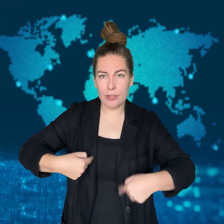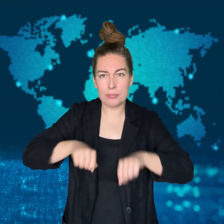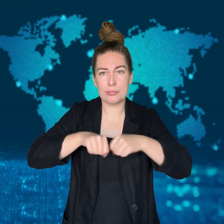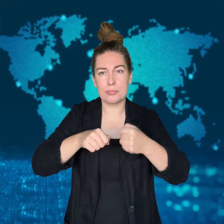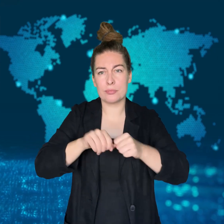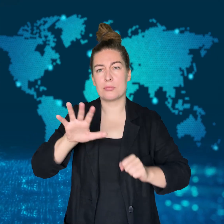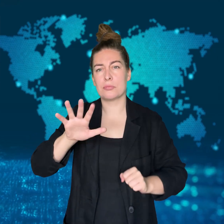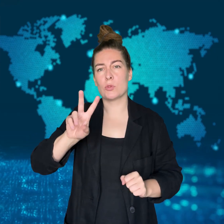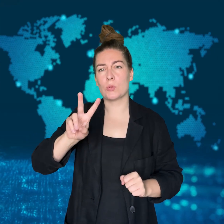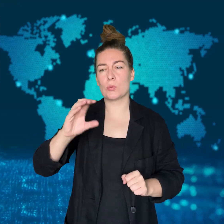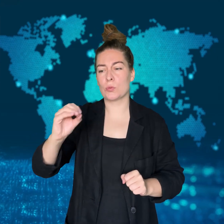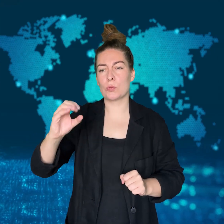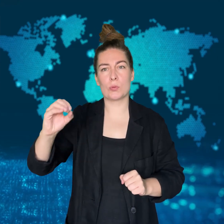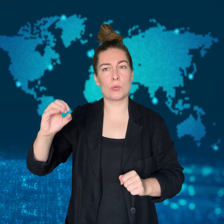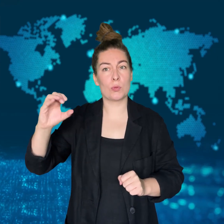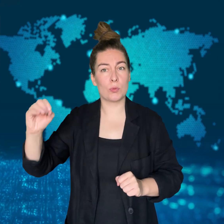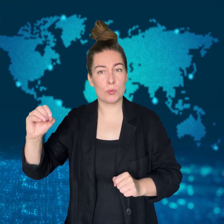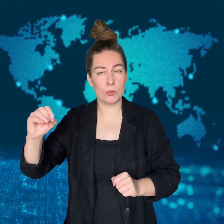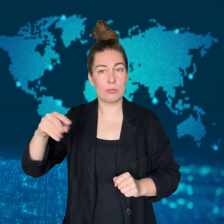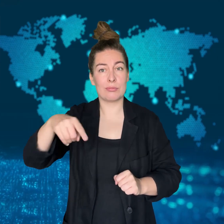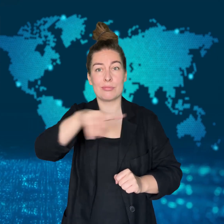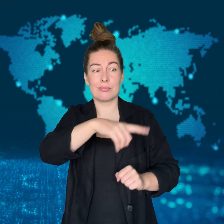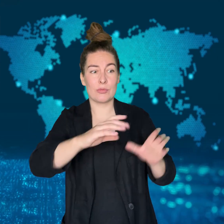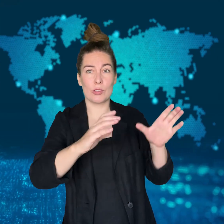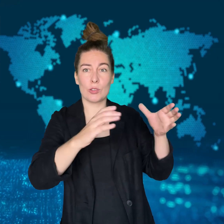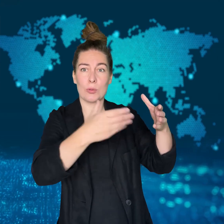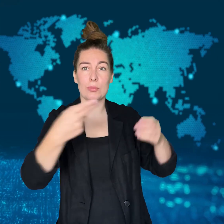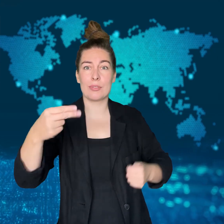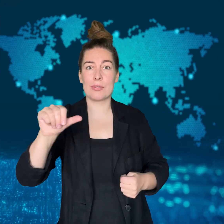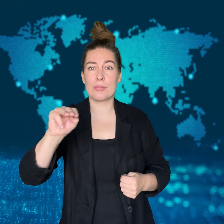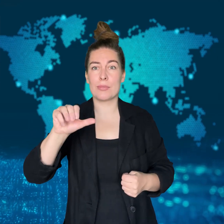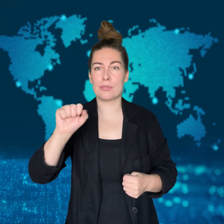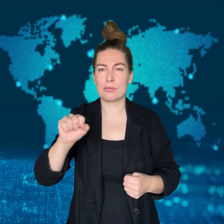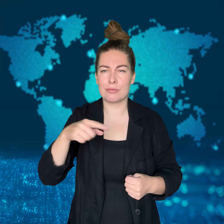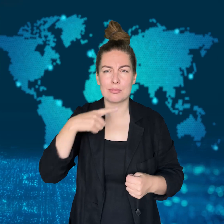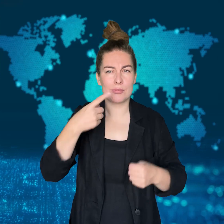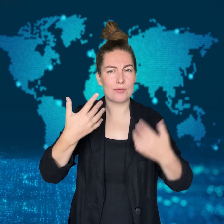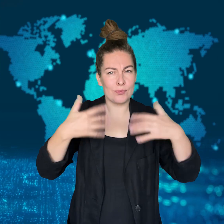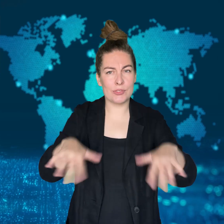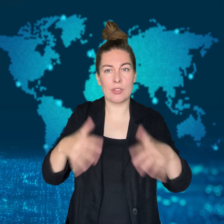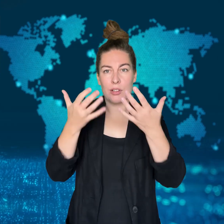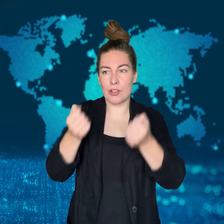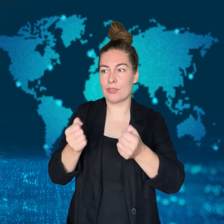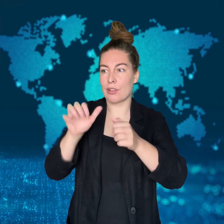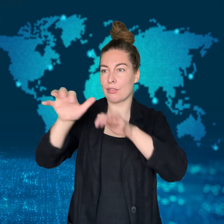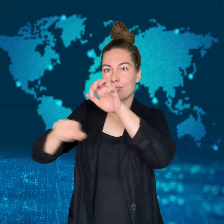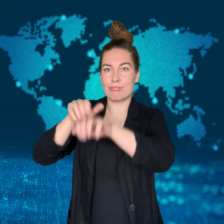the Palestinian militant group that controls Gaza.